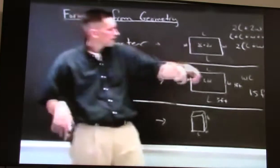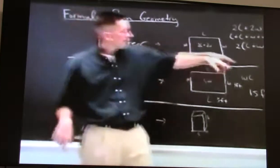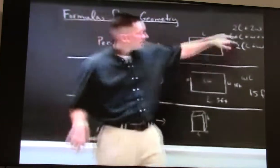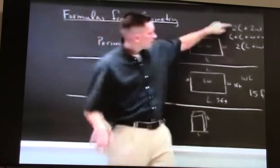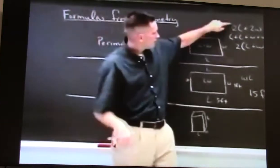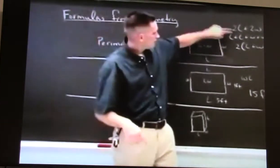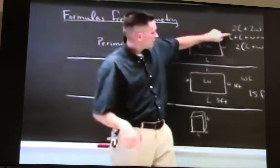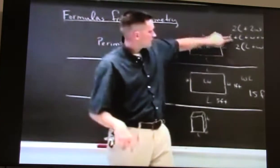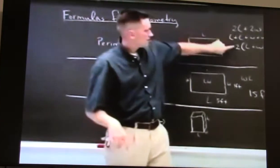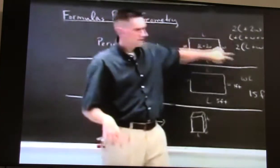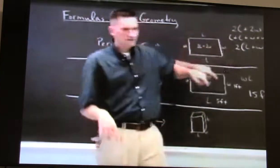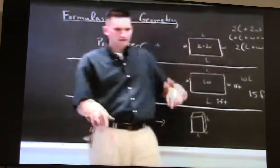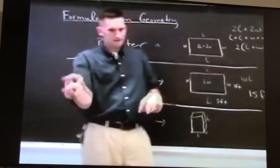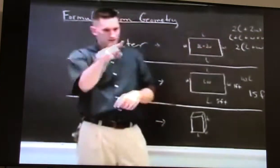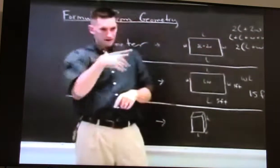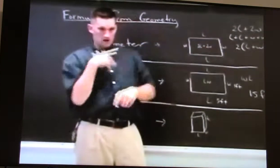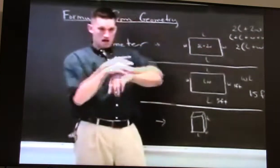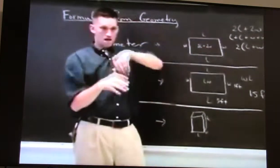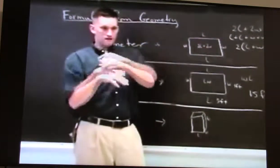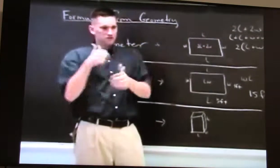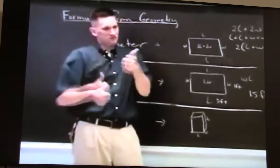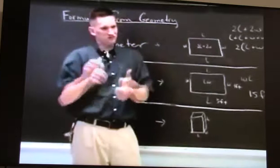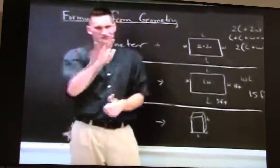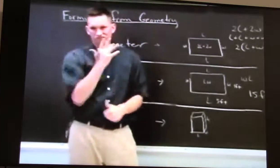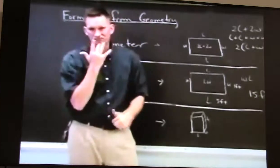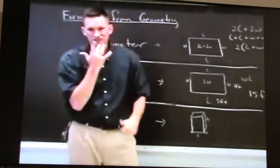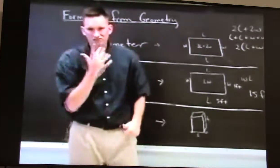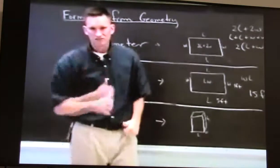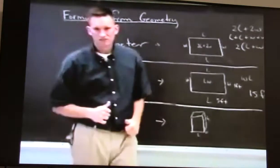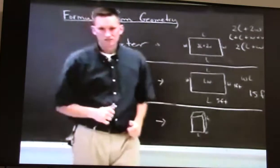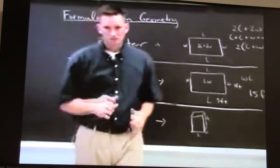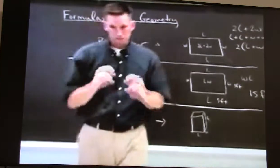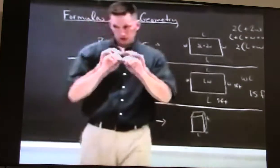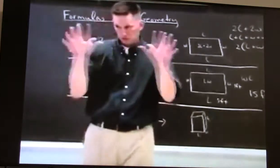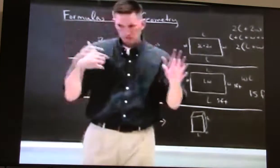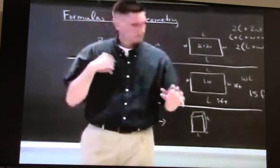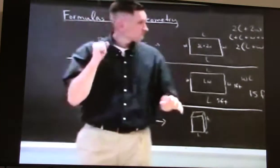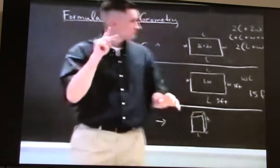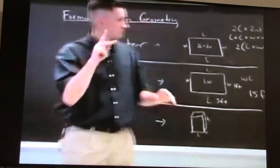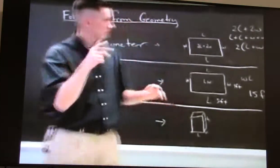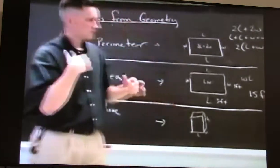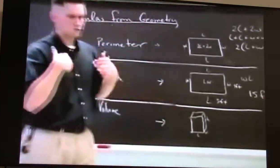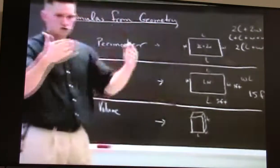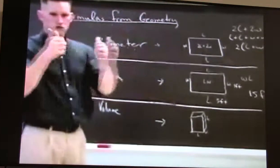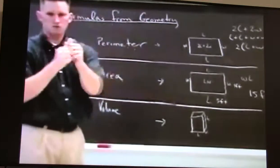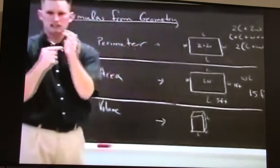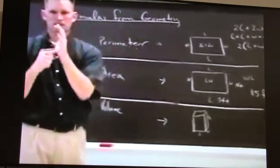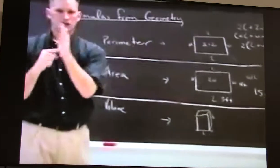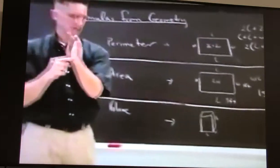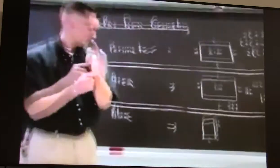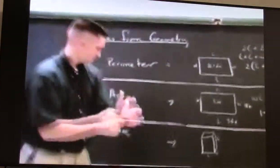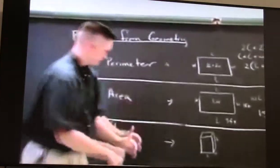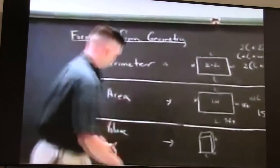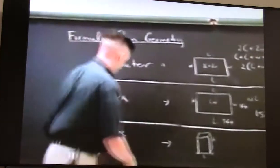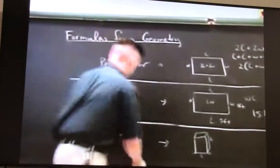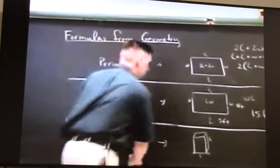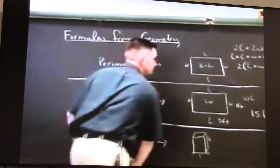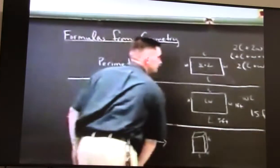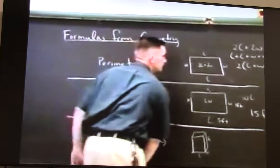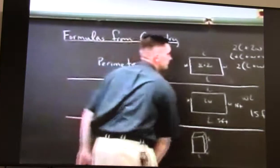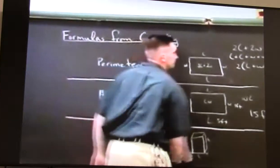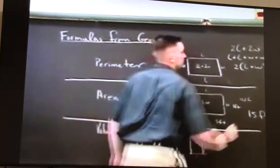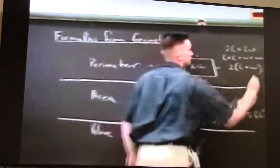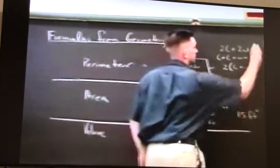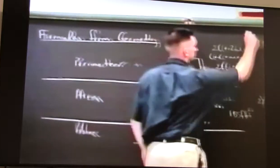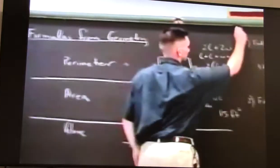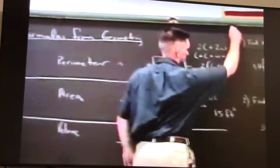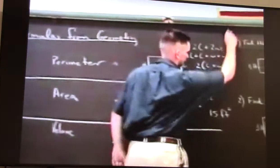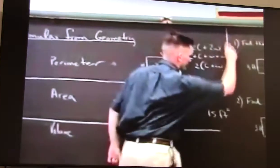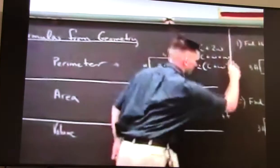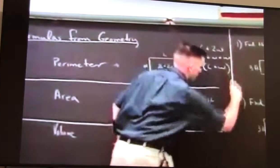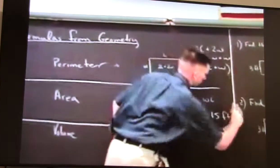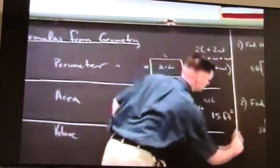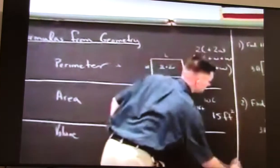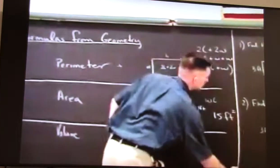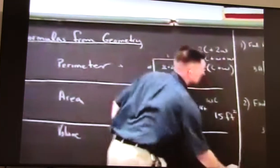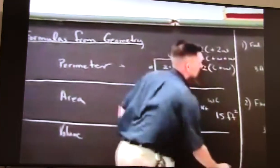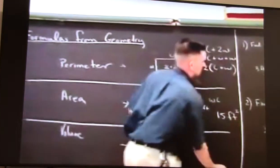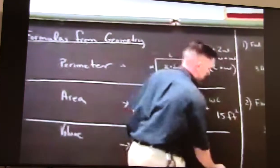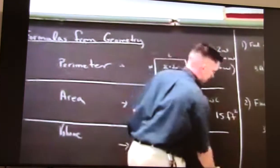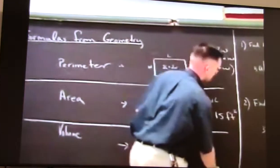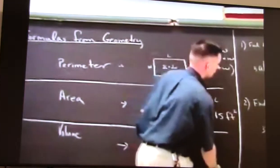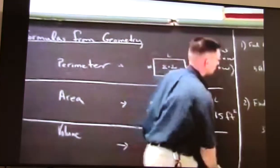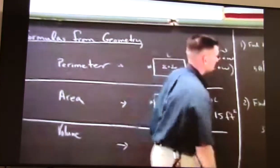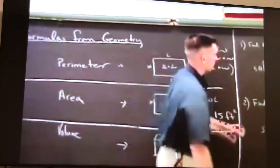And so and then they might not be your fav or feel comfortable or what you prefer.